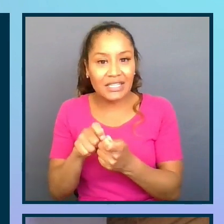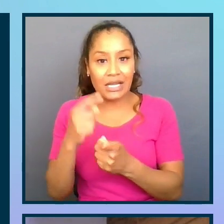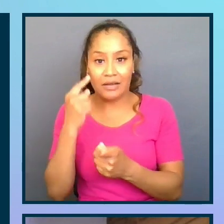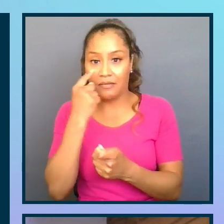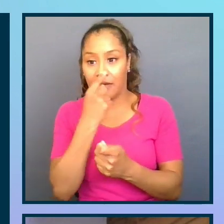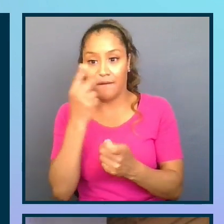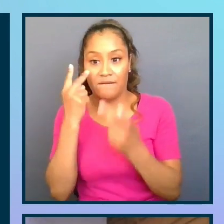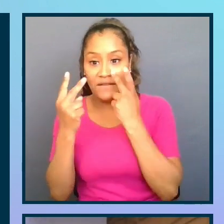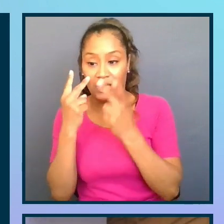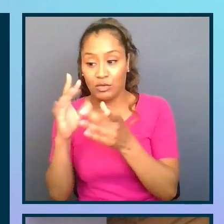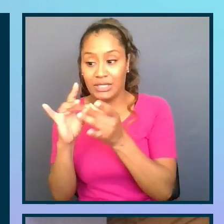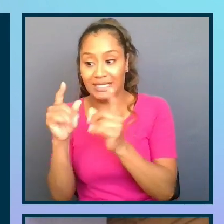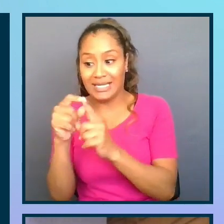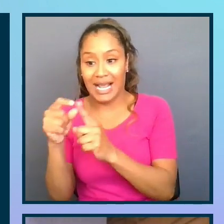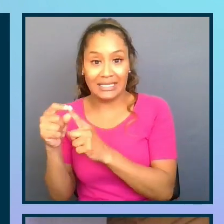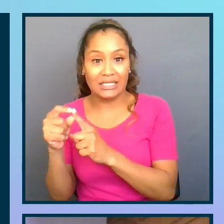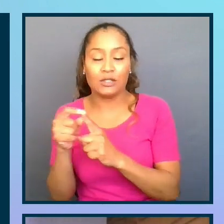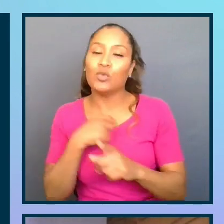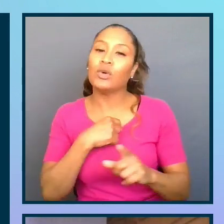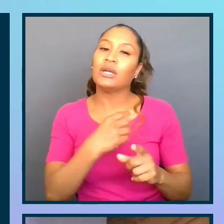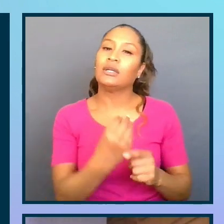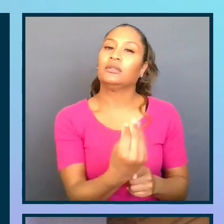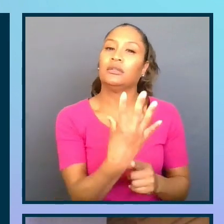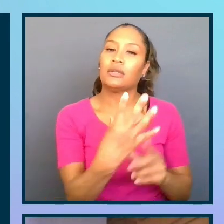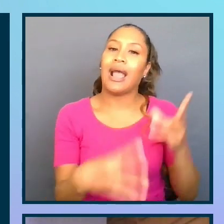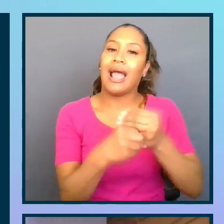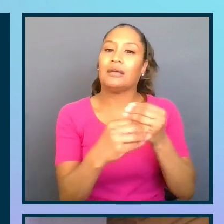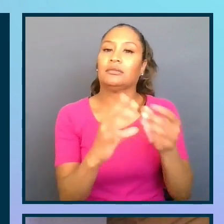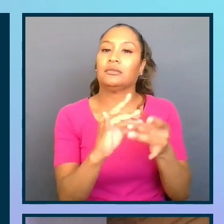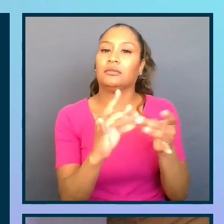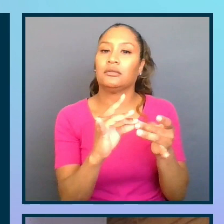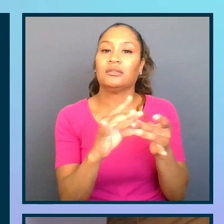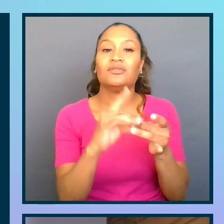we call out screen reader announcements. So there's examples here on screen